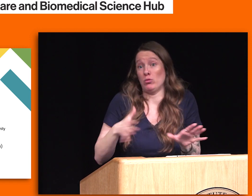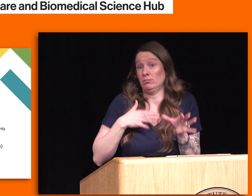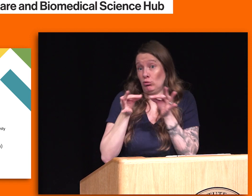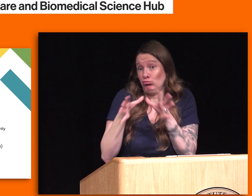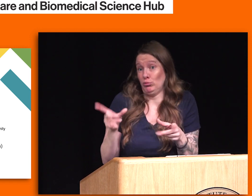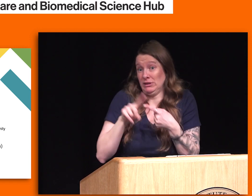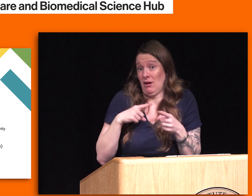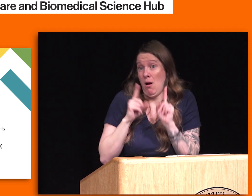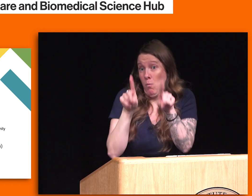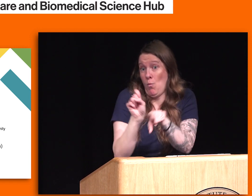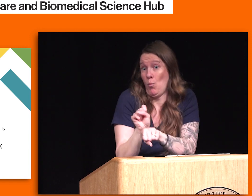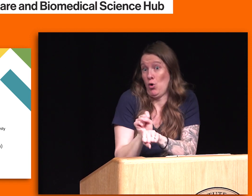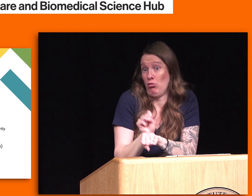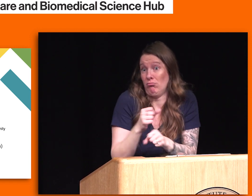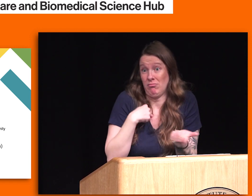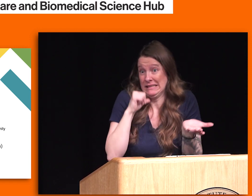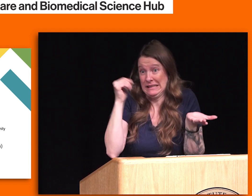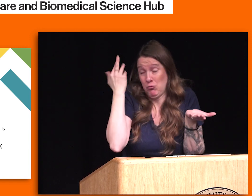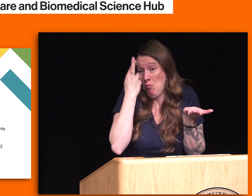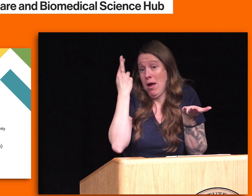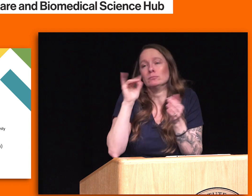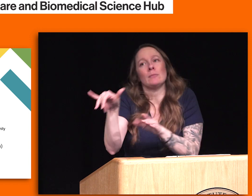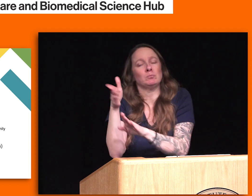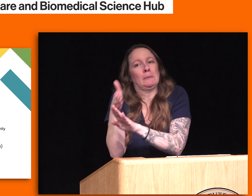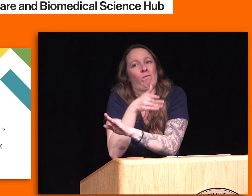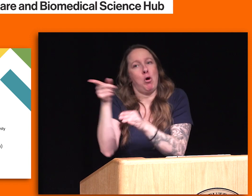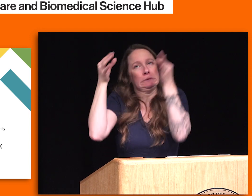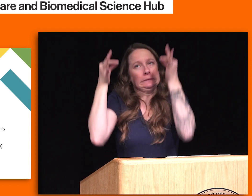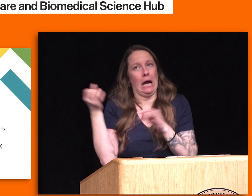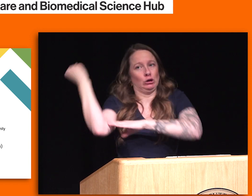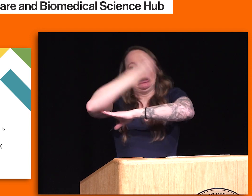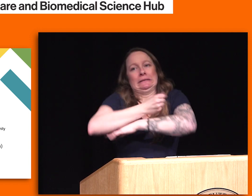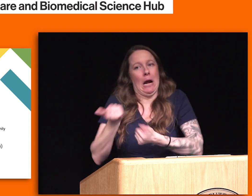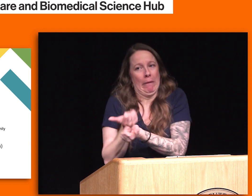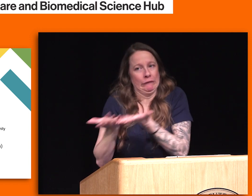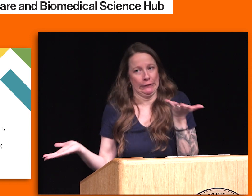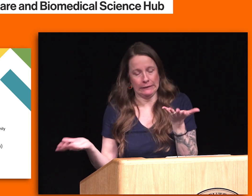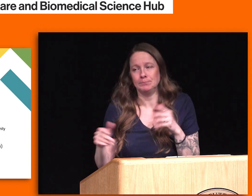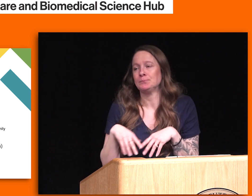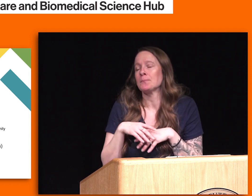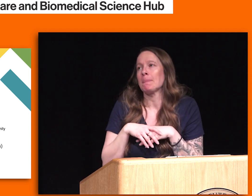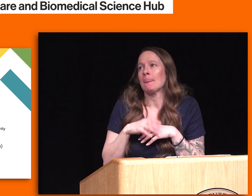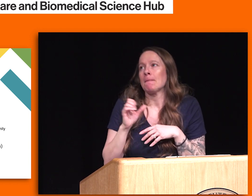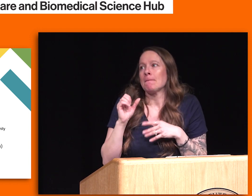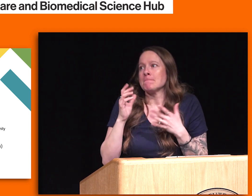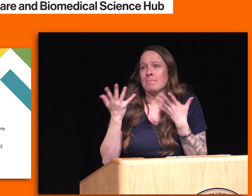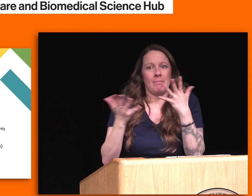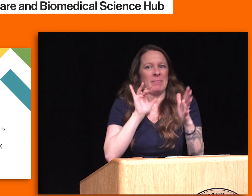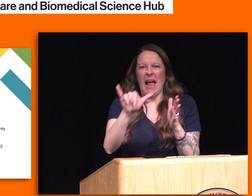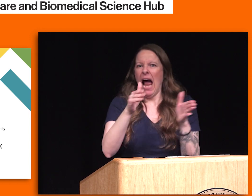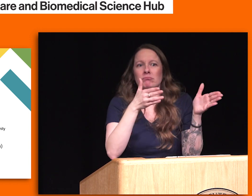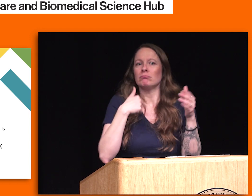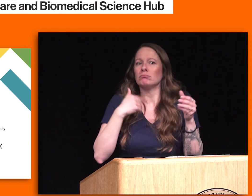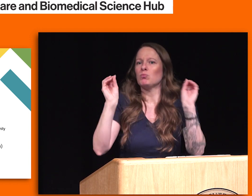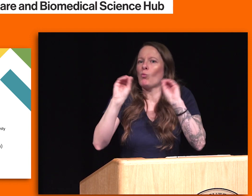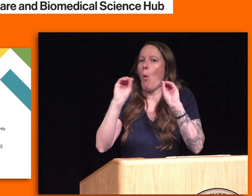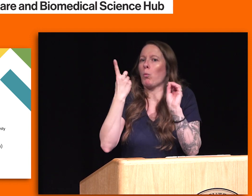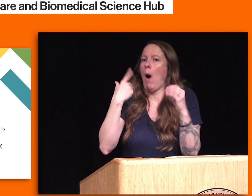I didn't know that I would lose my interpreters until I showed up to work one day and they weren't there. Obviously, when--after the university had already